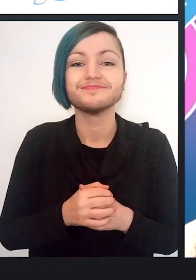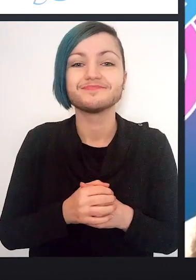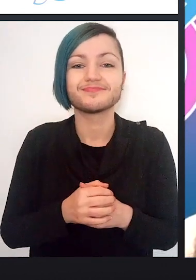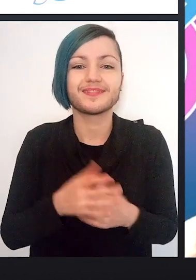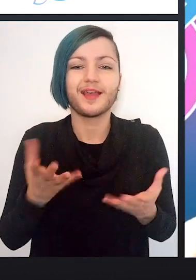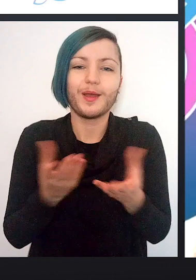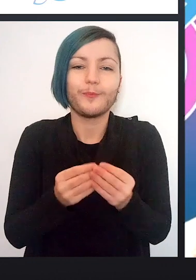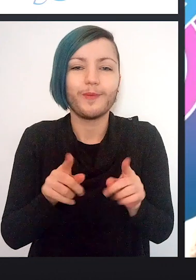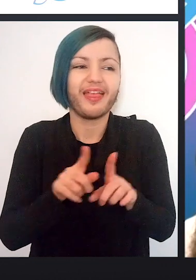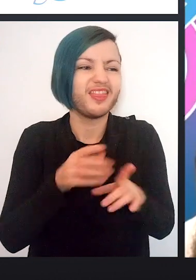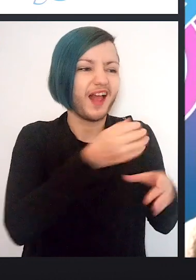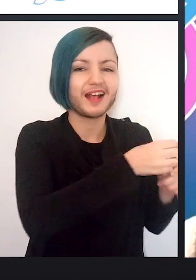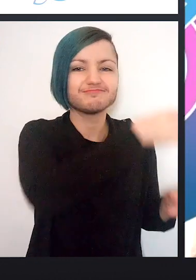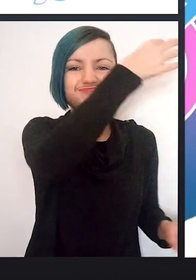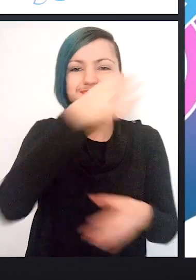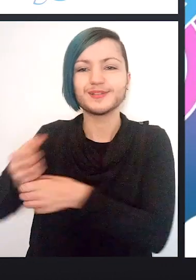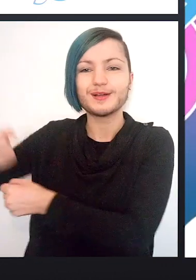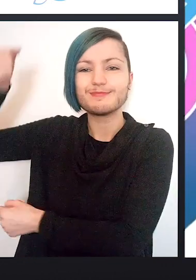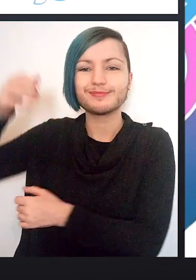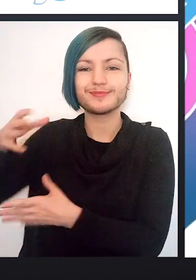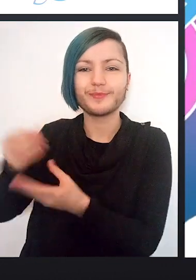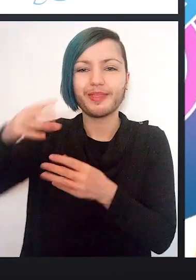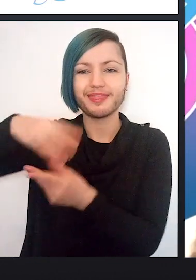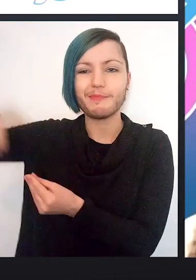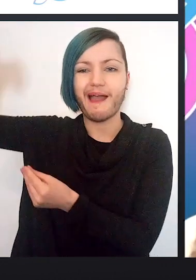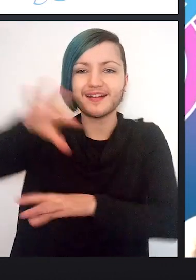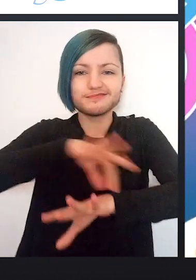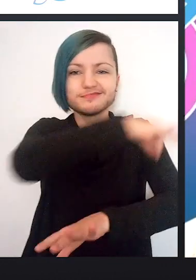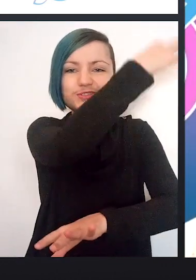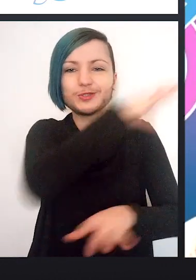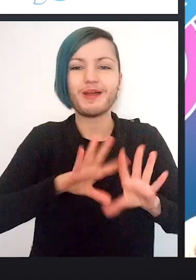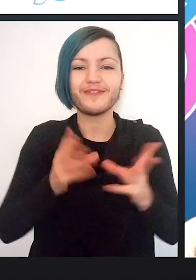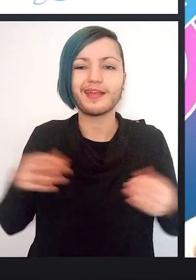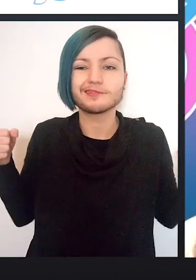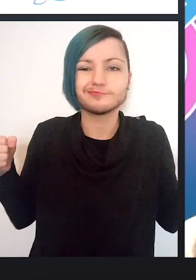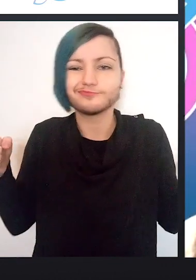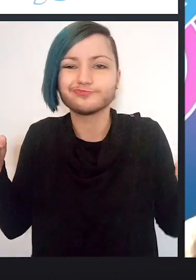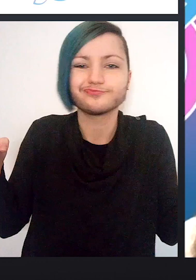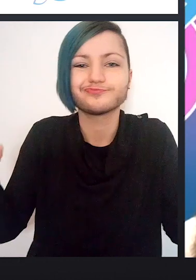pulling all the trollies with the bags on behind me. Oh gosh.